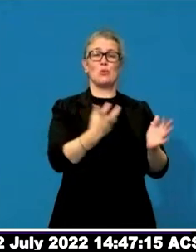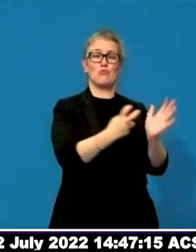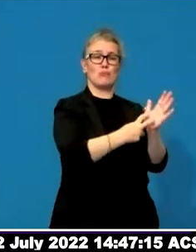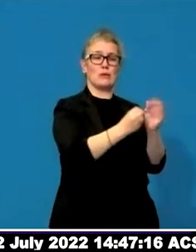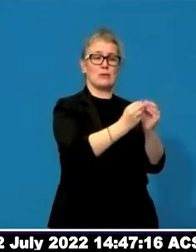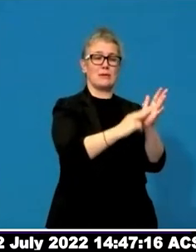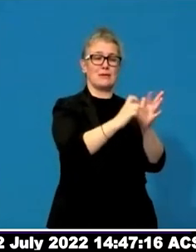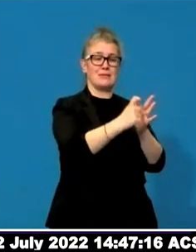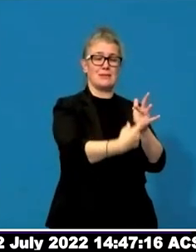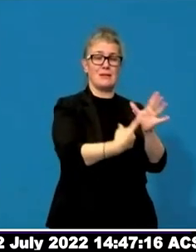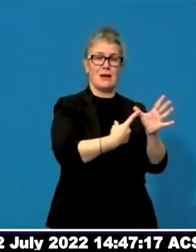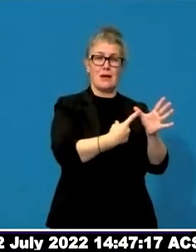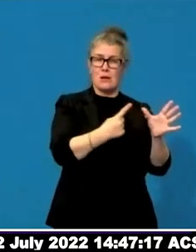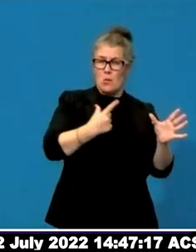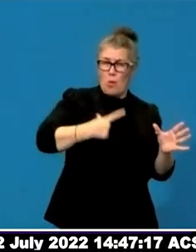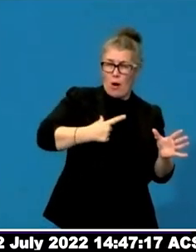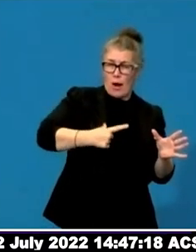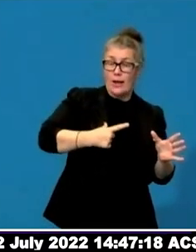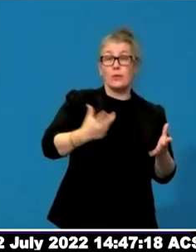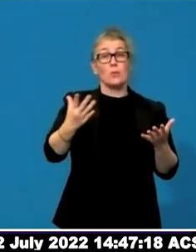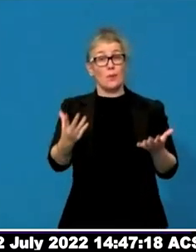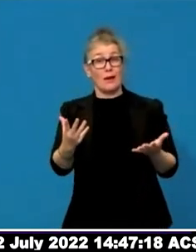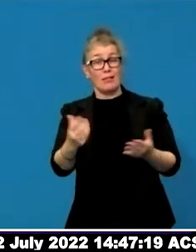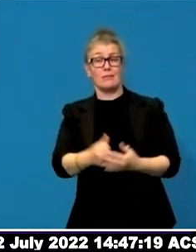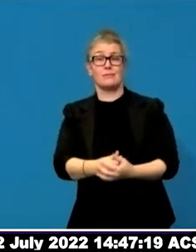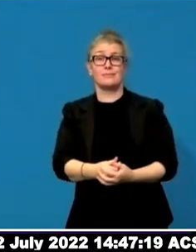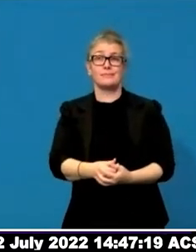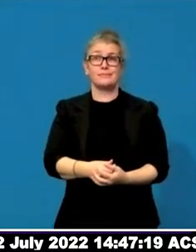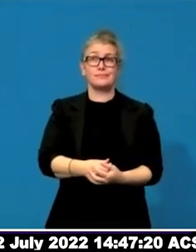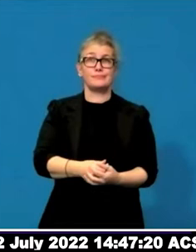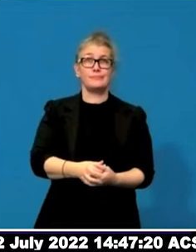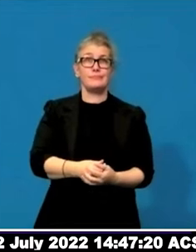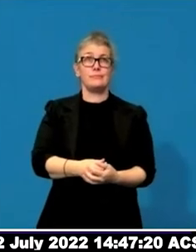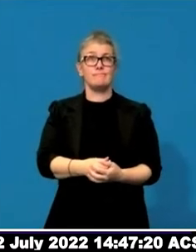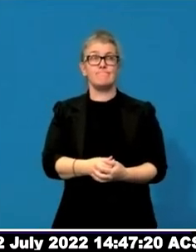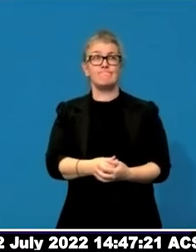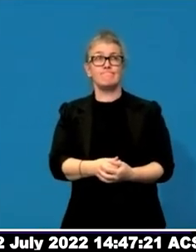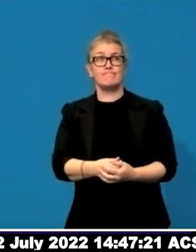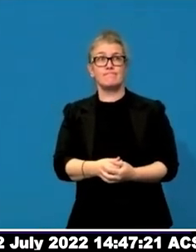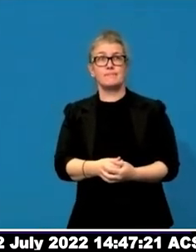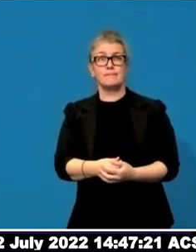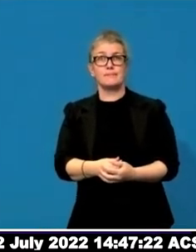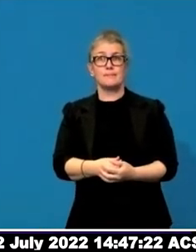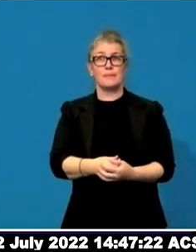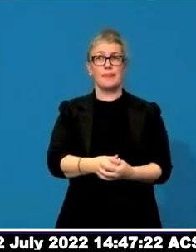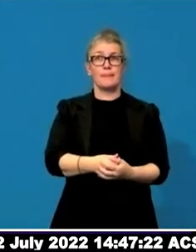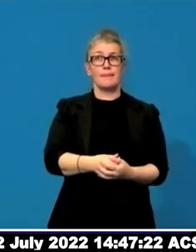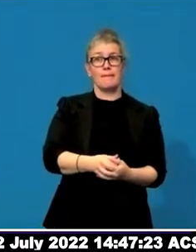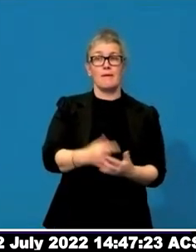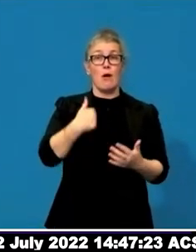A lot of reasons. So when I first started - sorry, I will give you the reasons,